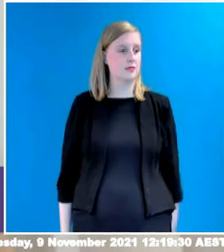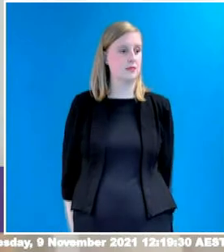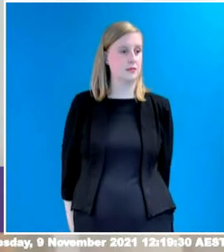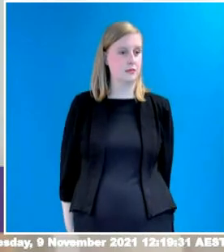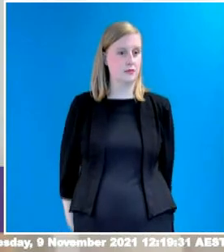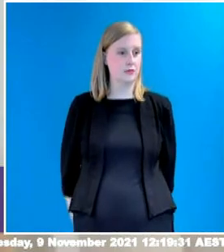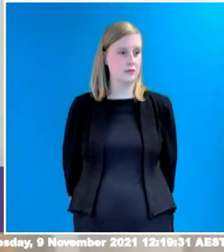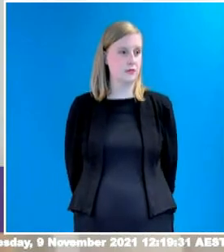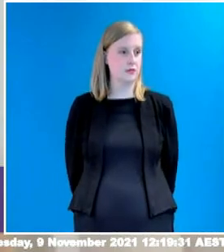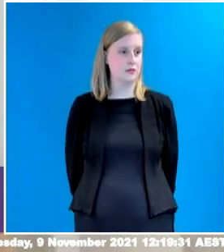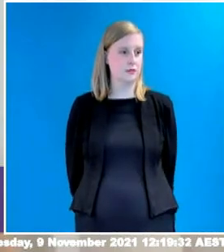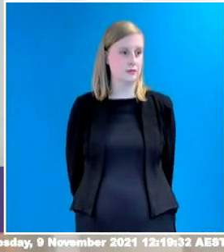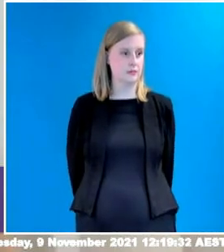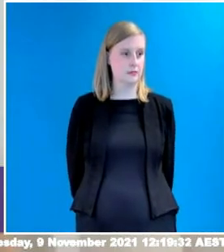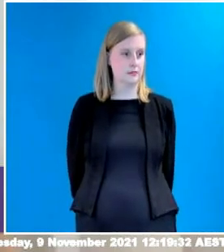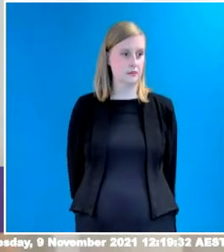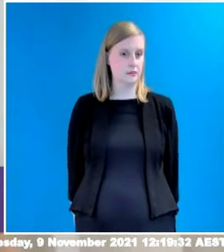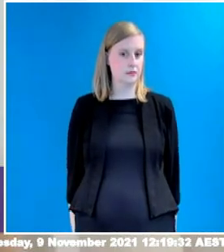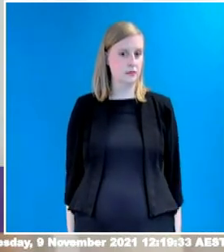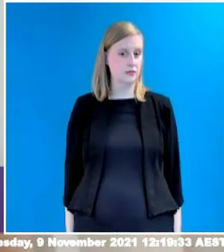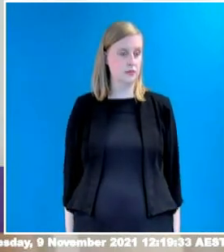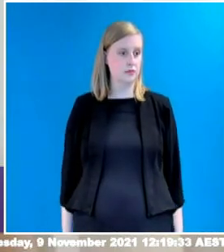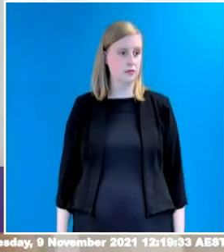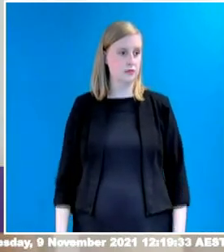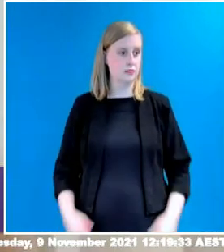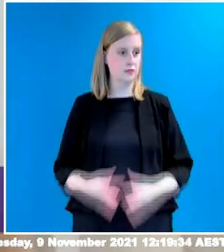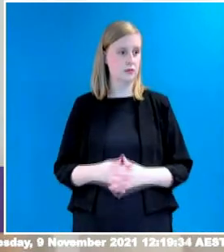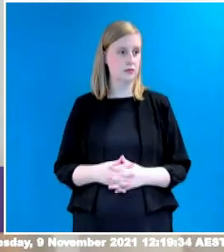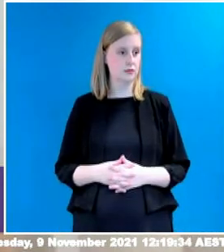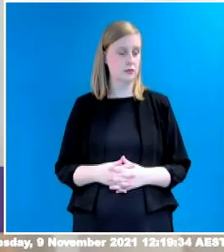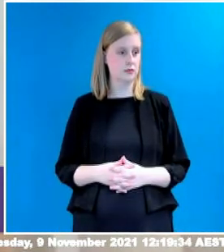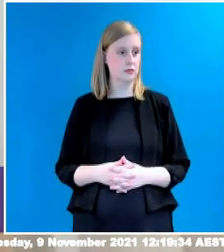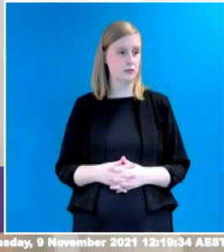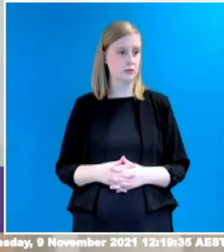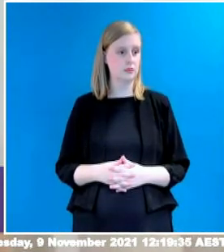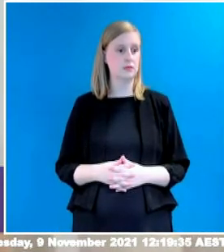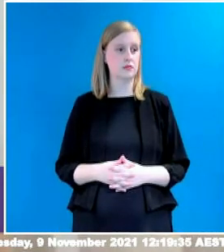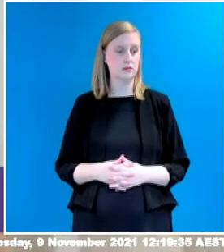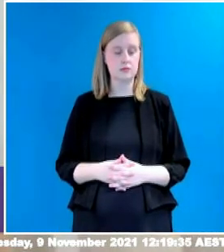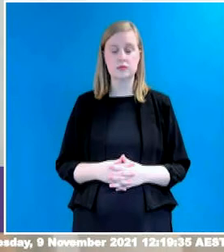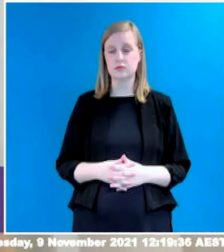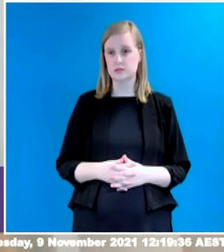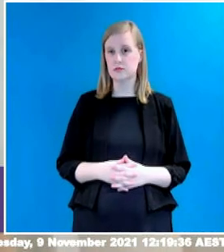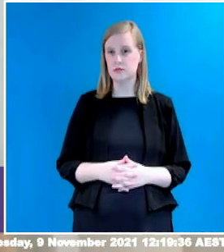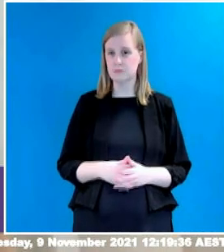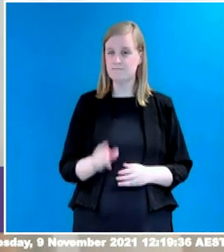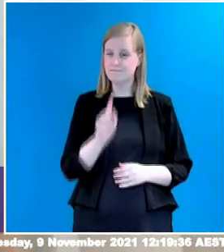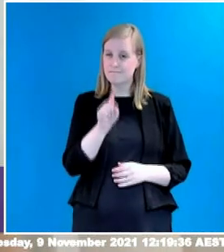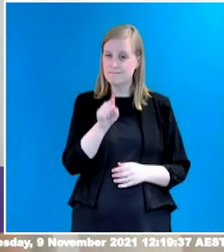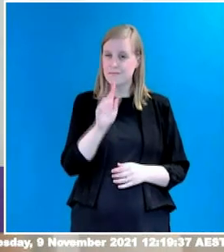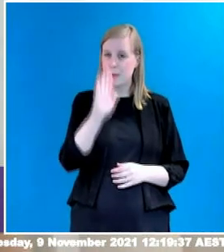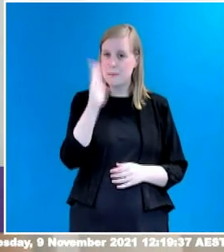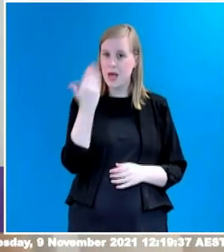Let's take the example of trying to increase the presence of women on boards.